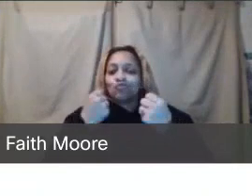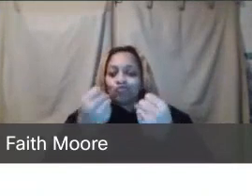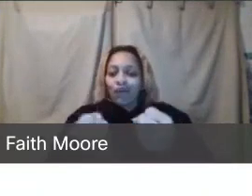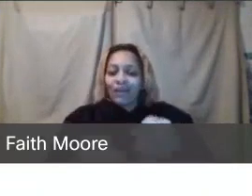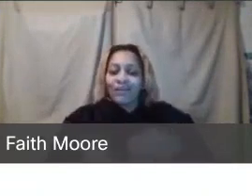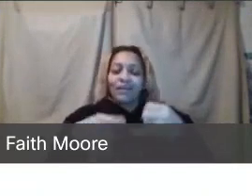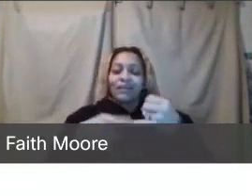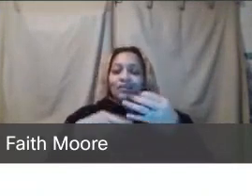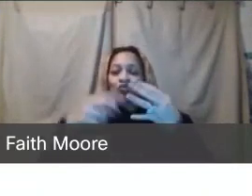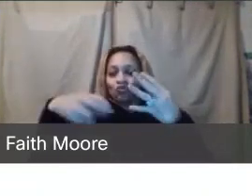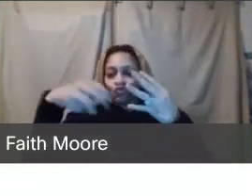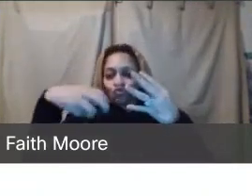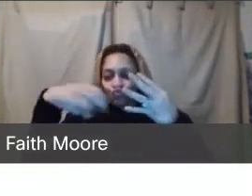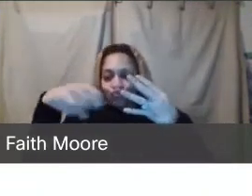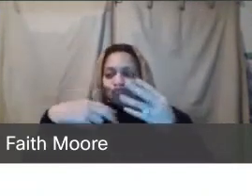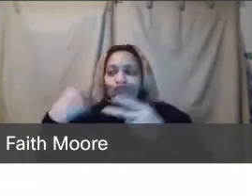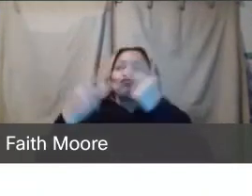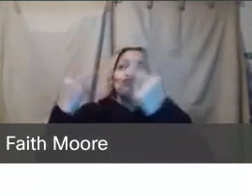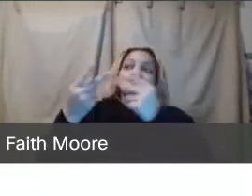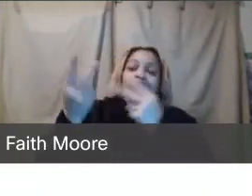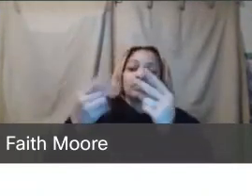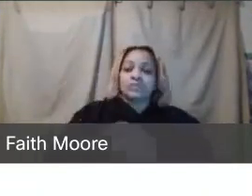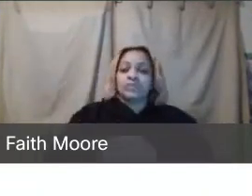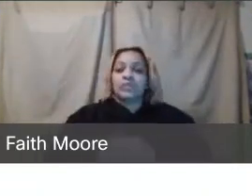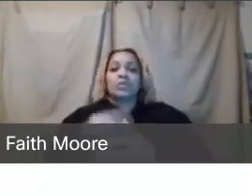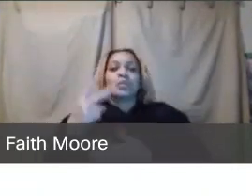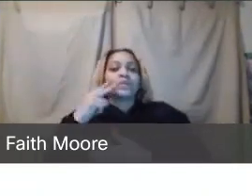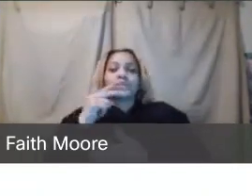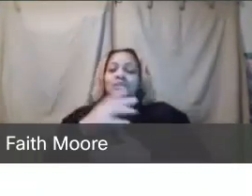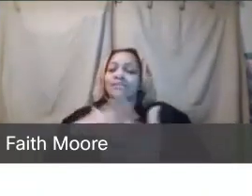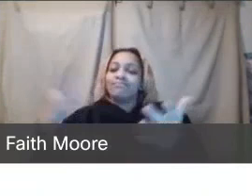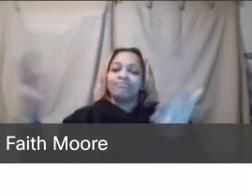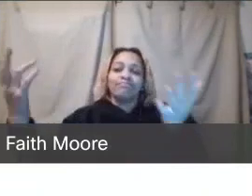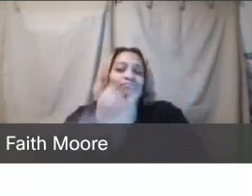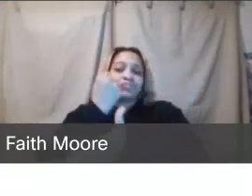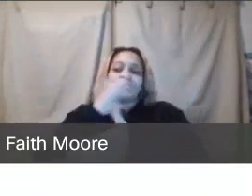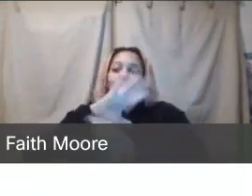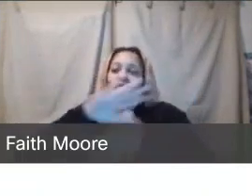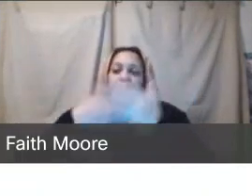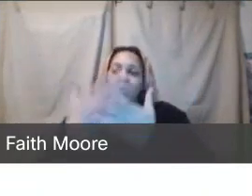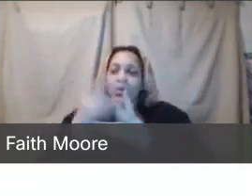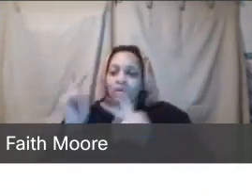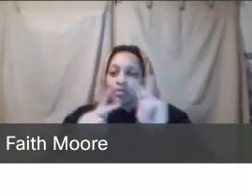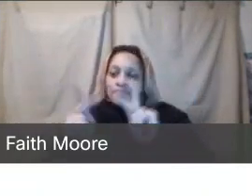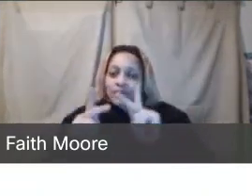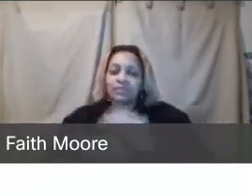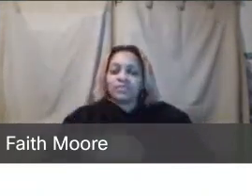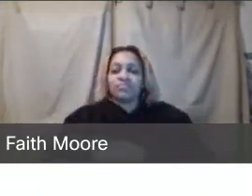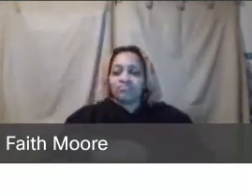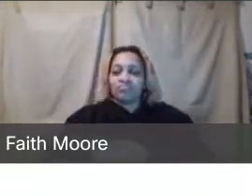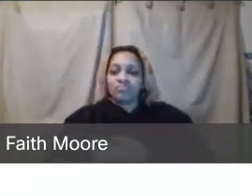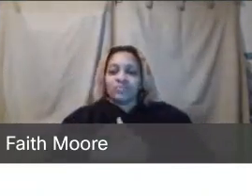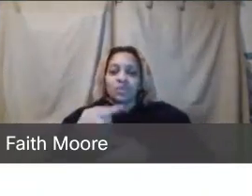we see this as a win win from all for all the user types with the possible mixed results in the category of access and delay.